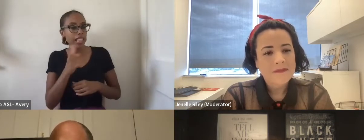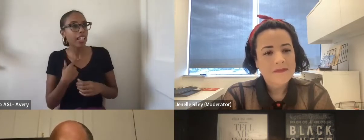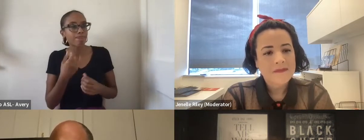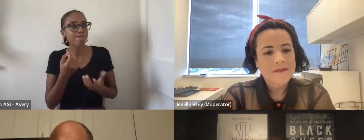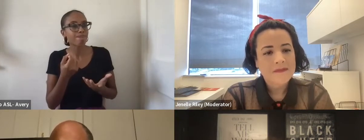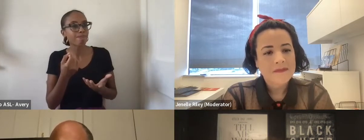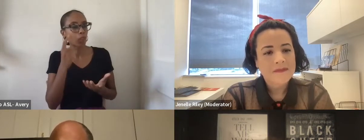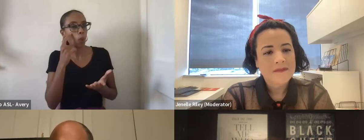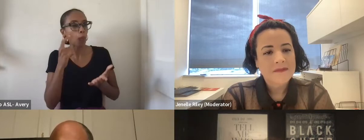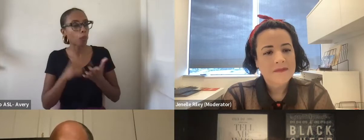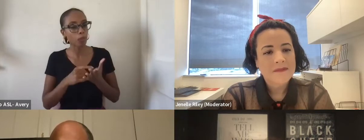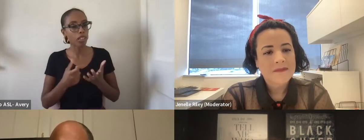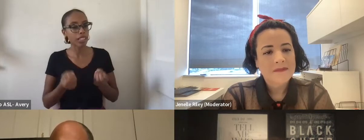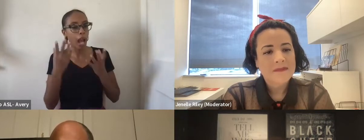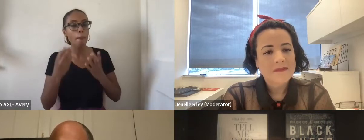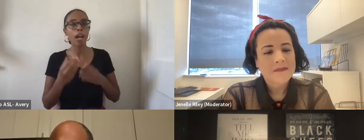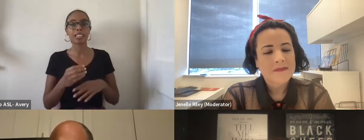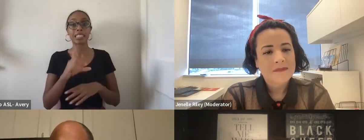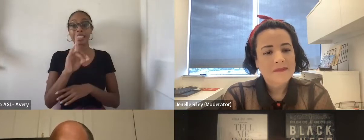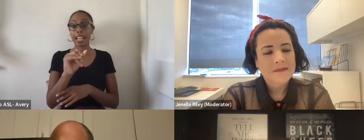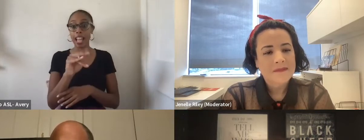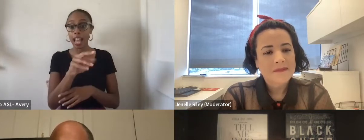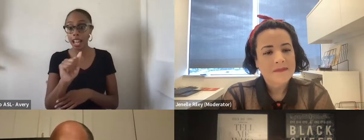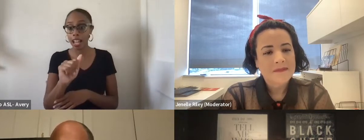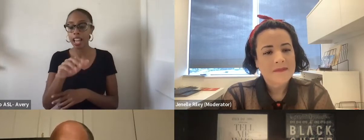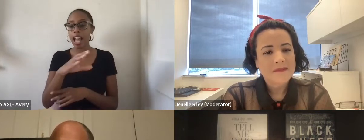And, yeah, I think I feel little bit of that today.